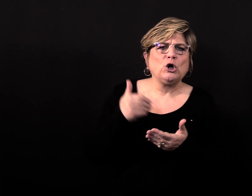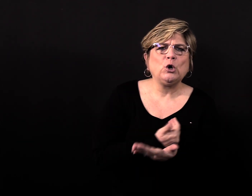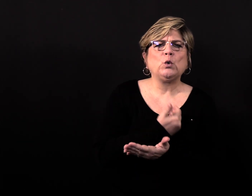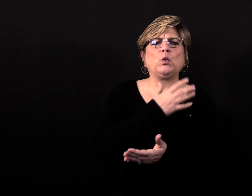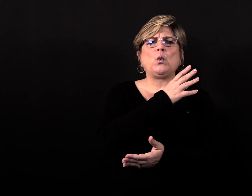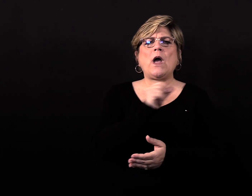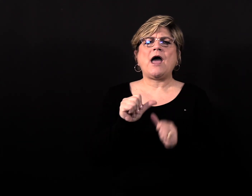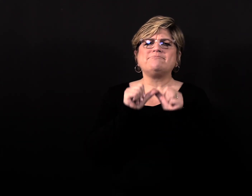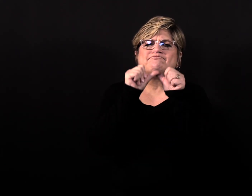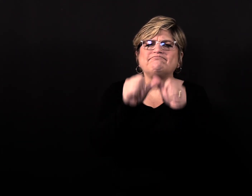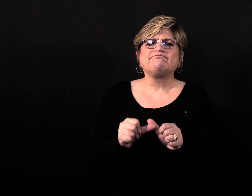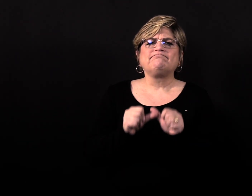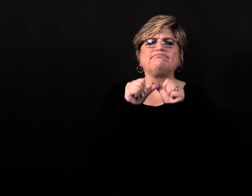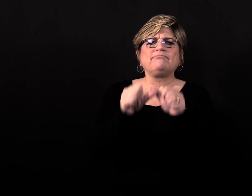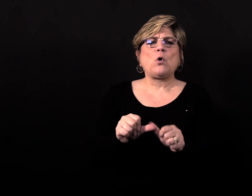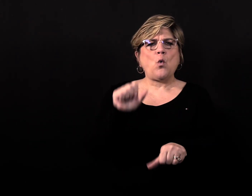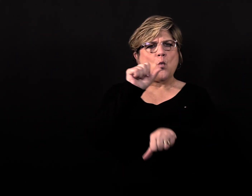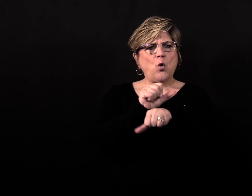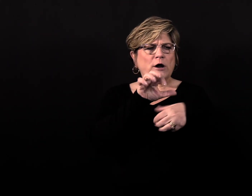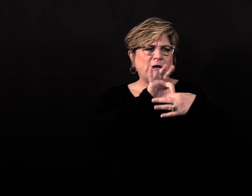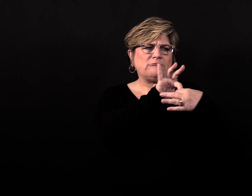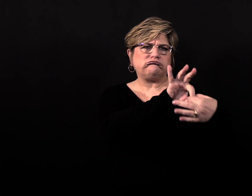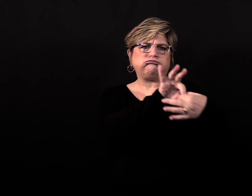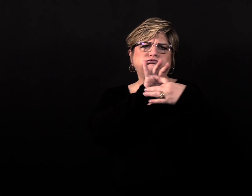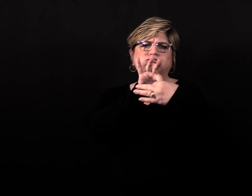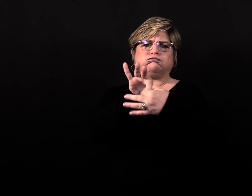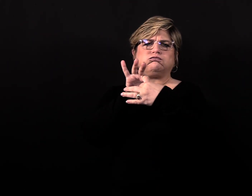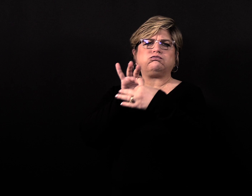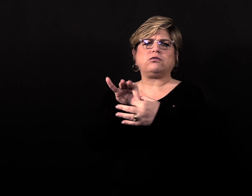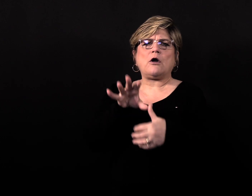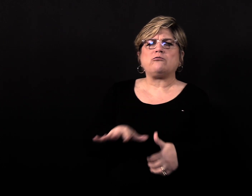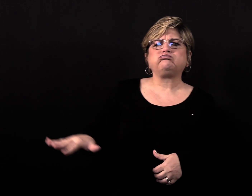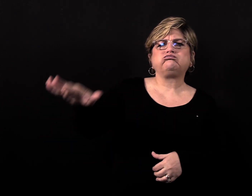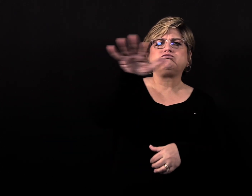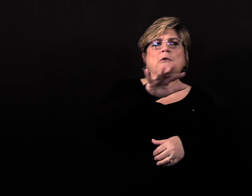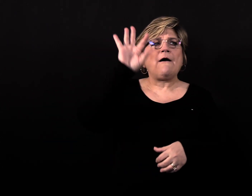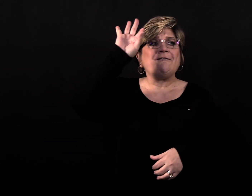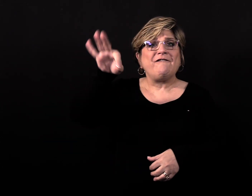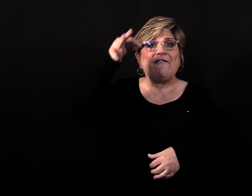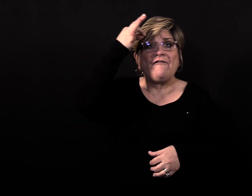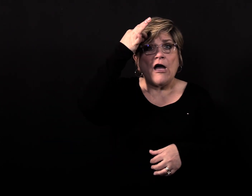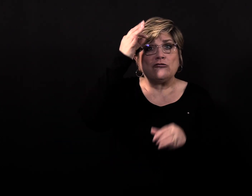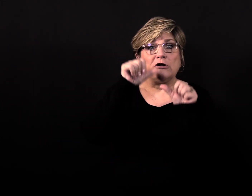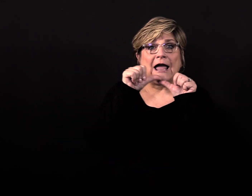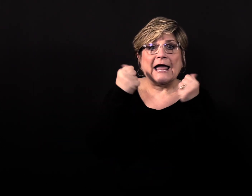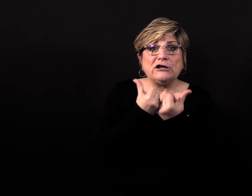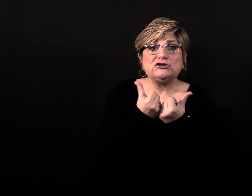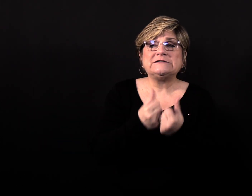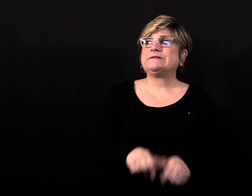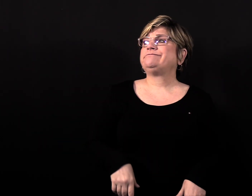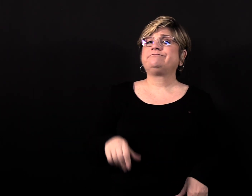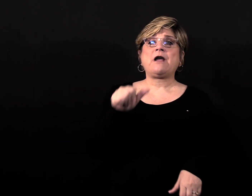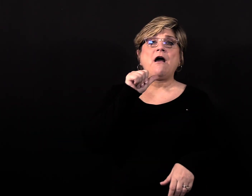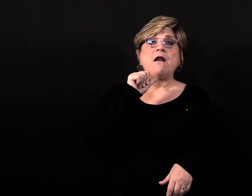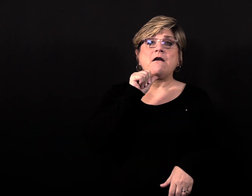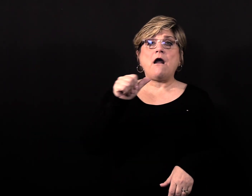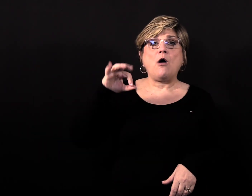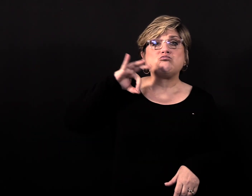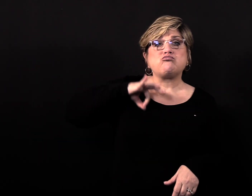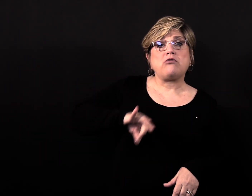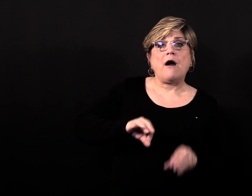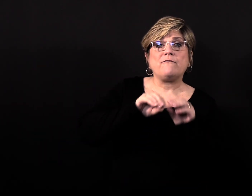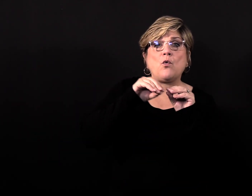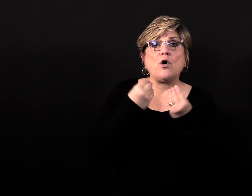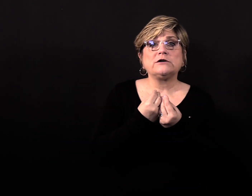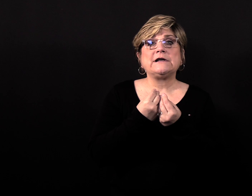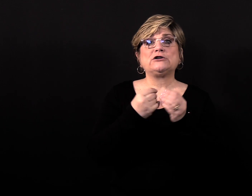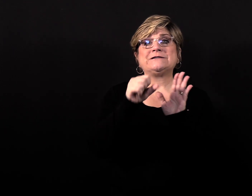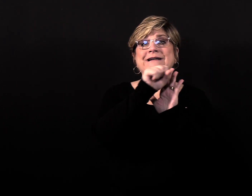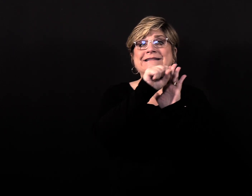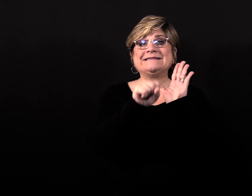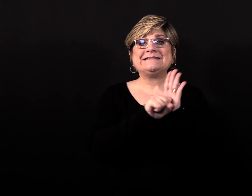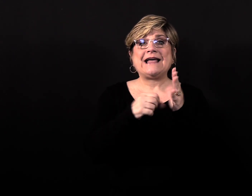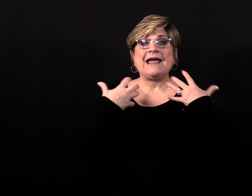and ongoing working relationships among federal agencies, non-profit organizations, state health